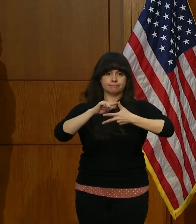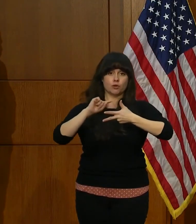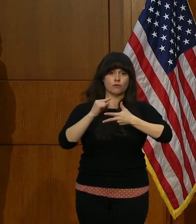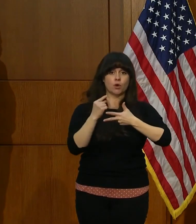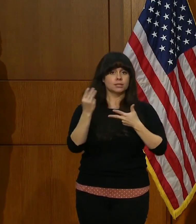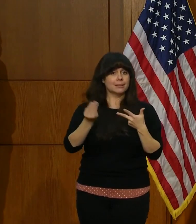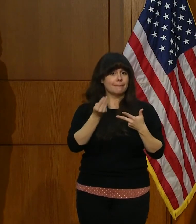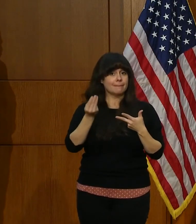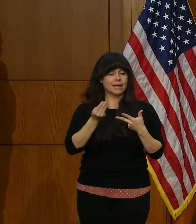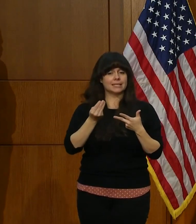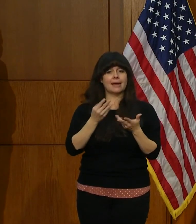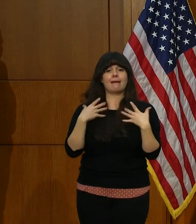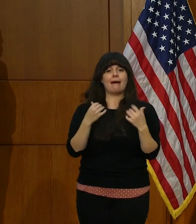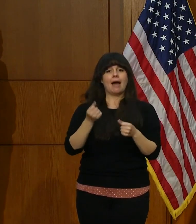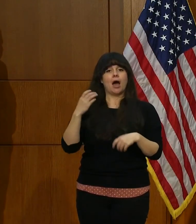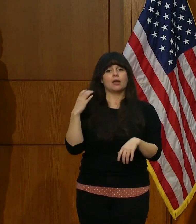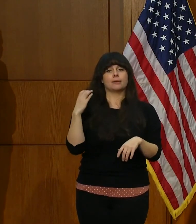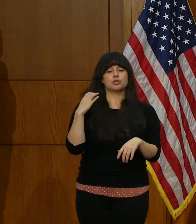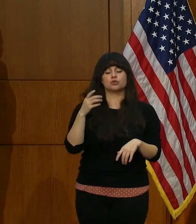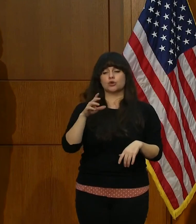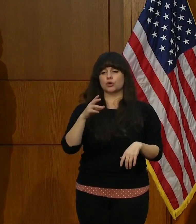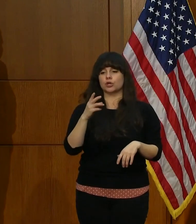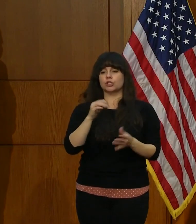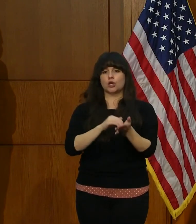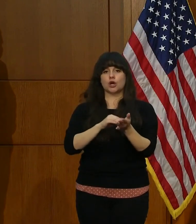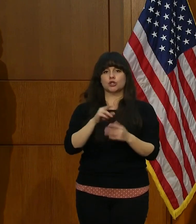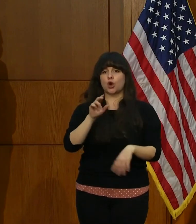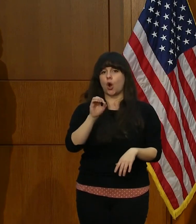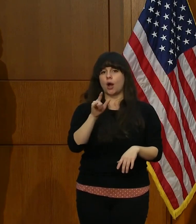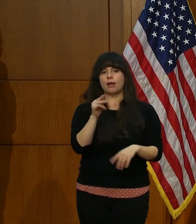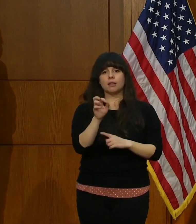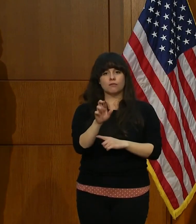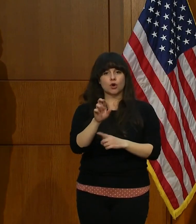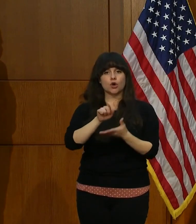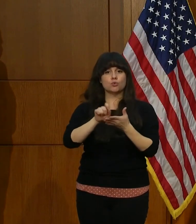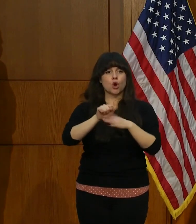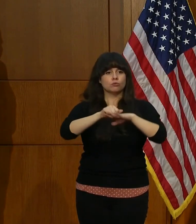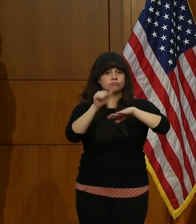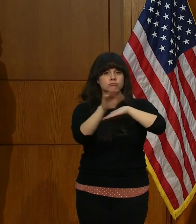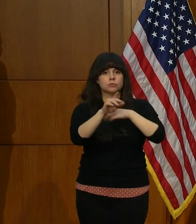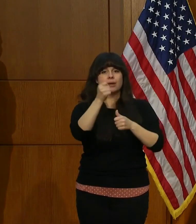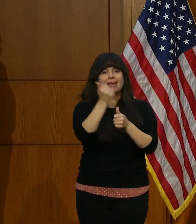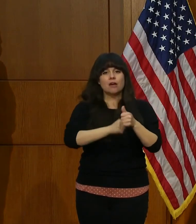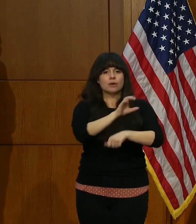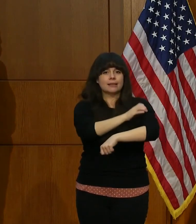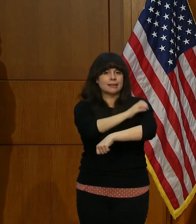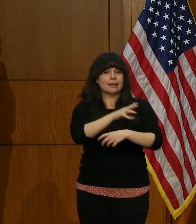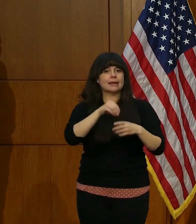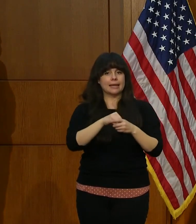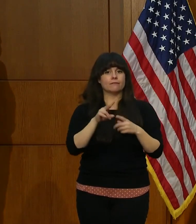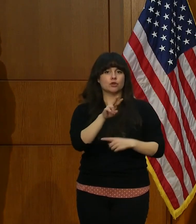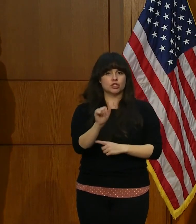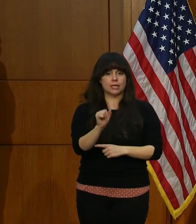DOING THREE THINGS. FIRST ON MONDAY, HEALTH COMMISSIONER DR NORM OLIVER WROTE TO EVERY